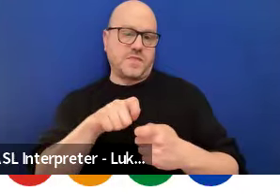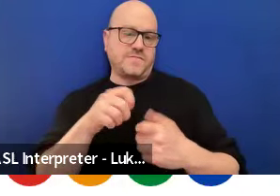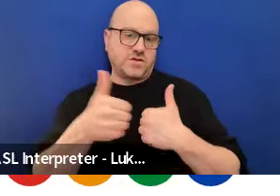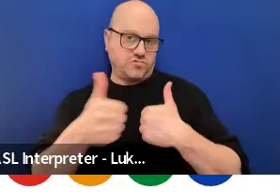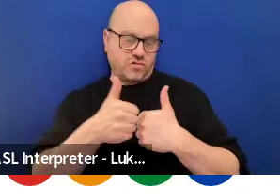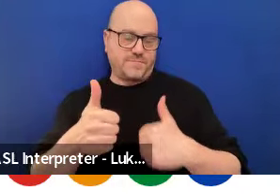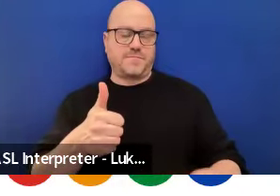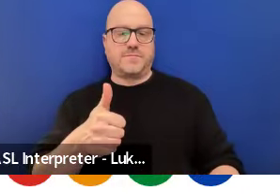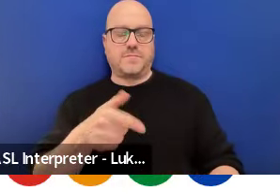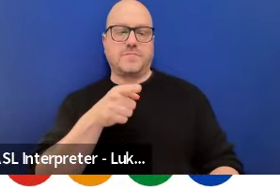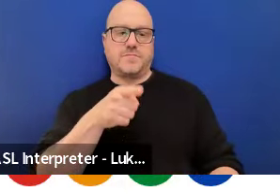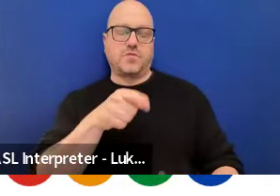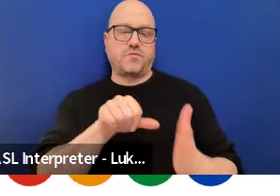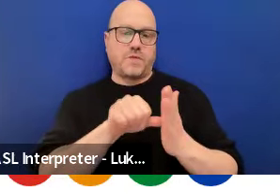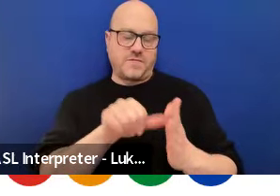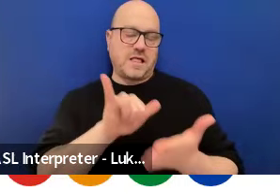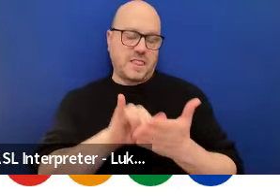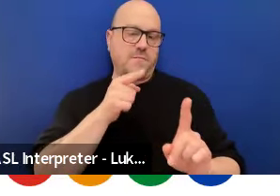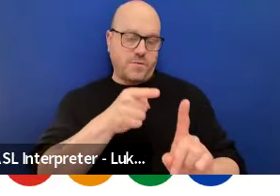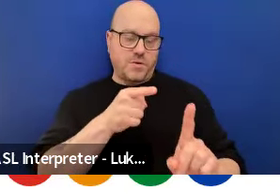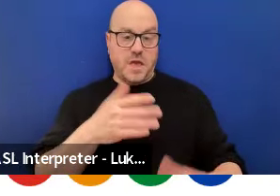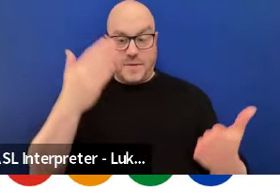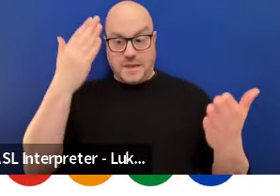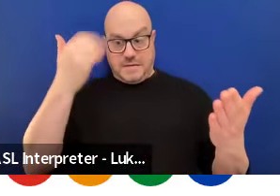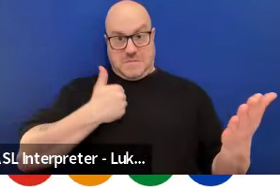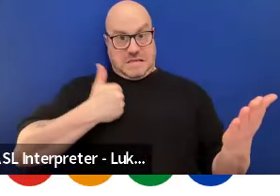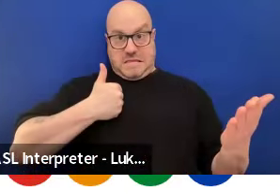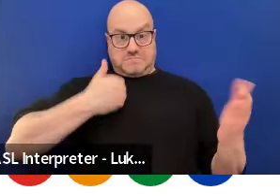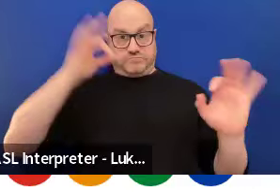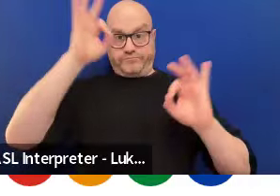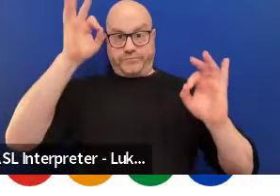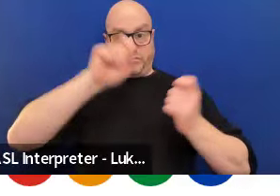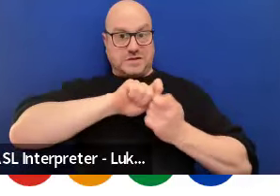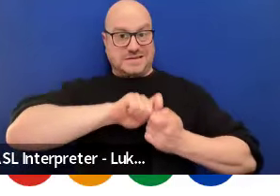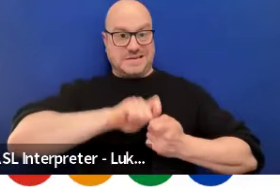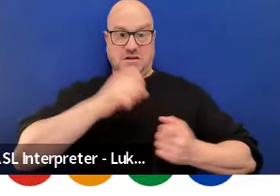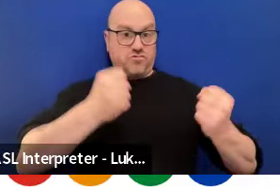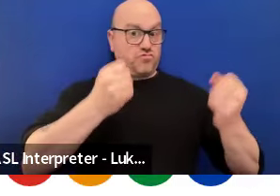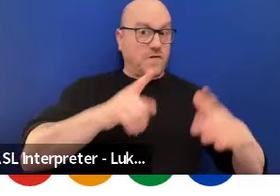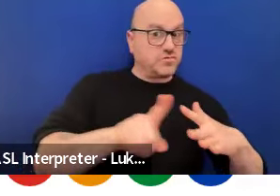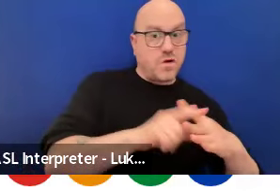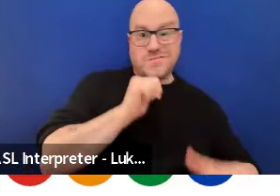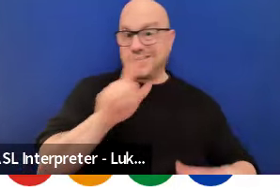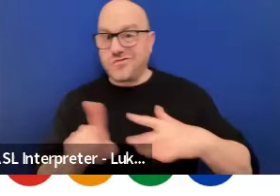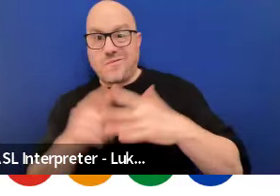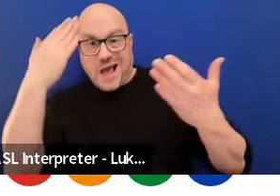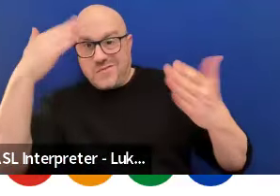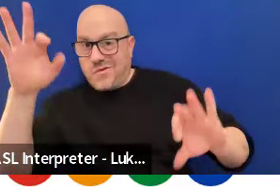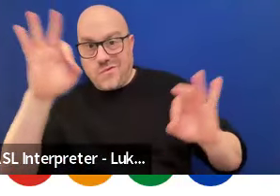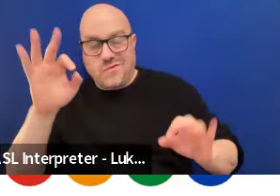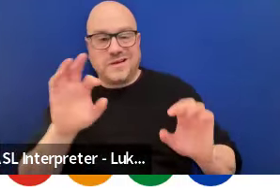WHAT HAPPENED ON THAT TRIP SPECIFICALLY. SINCE THAT'S ONE YOU HIGHLIGHTED.